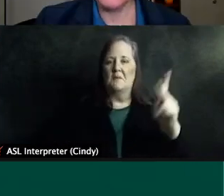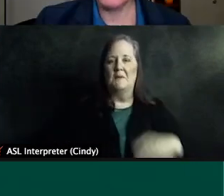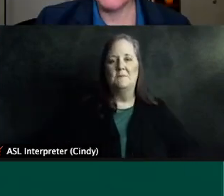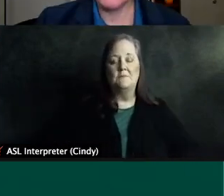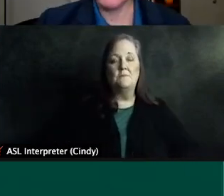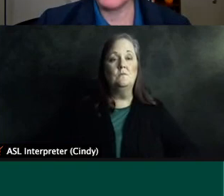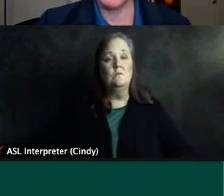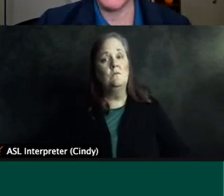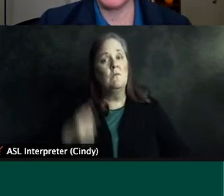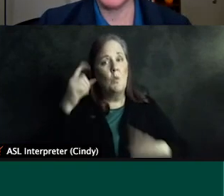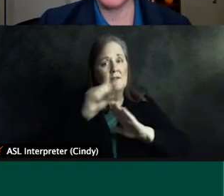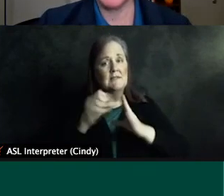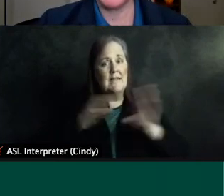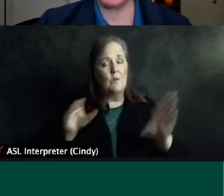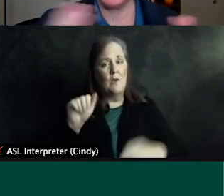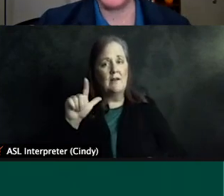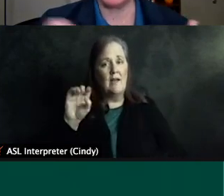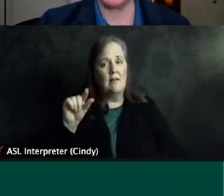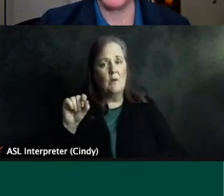I think we've got the questions answered. Thank you so much for your help.